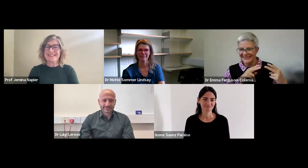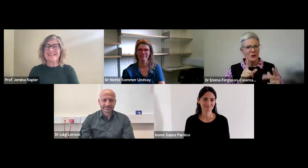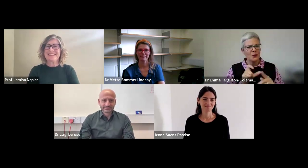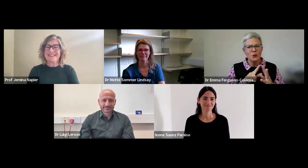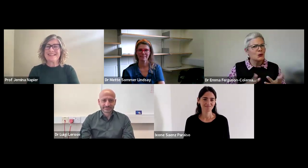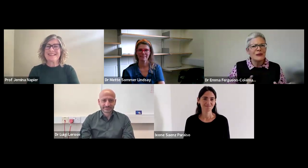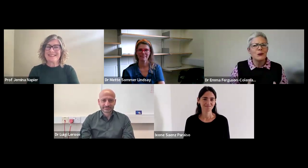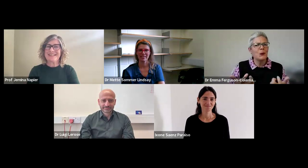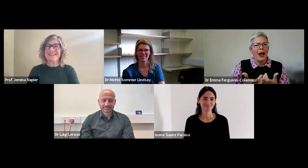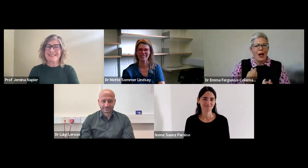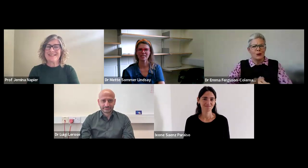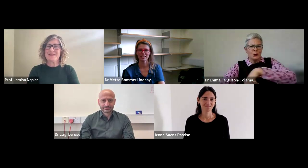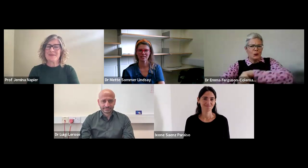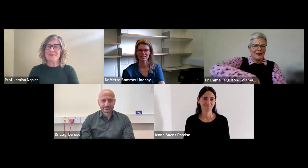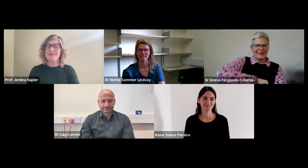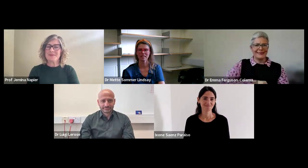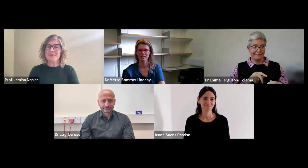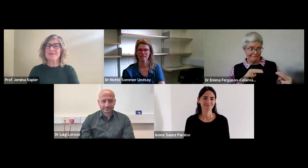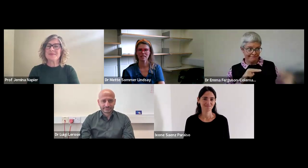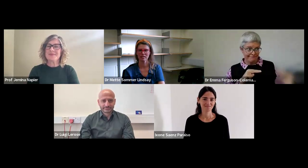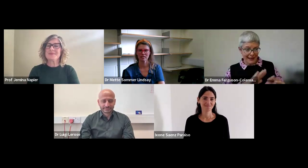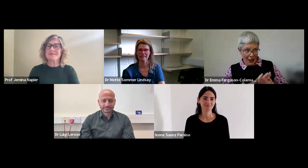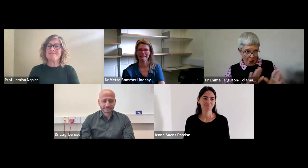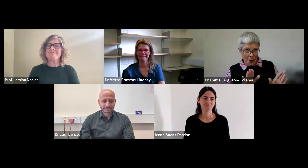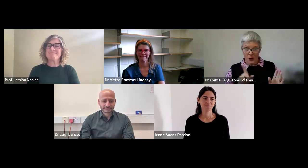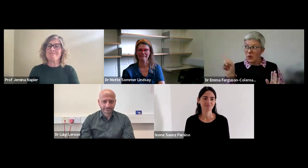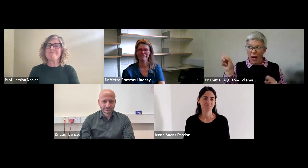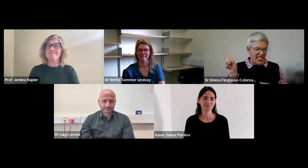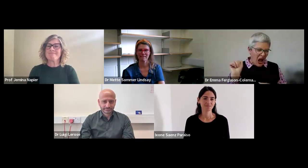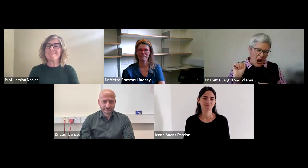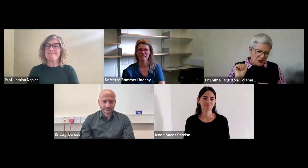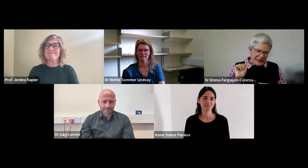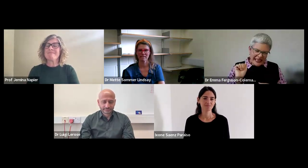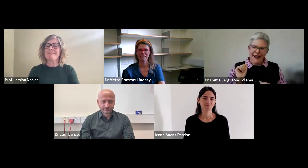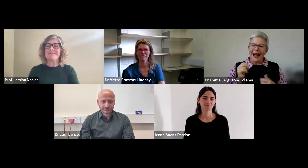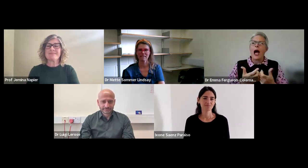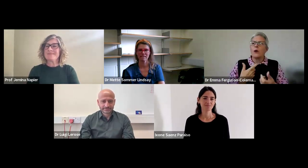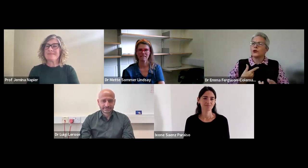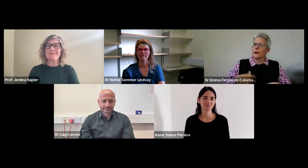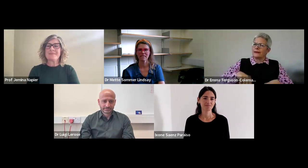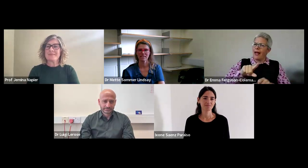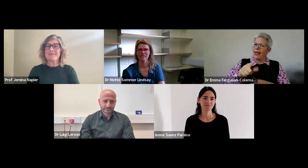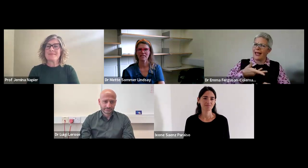because there is no one present to facilitate communication, so what do we do? Do we say hello